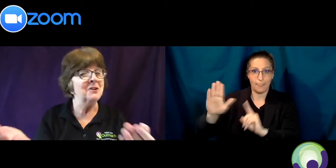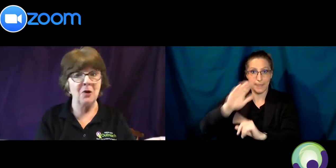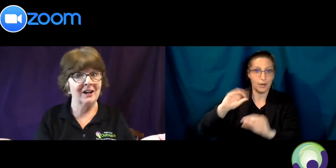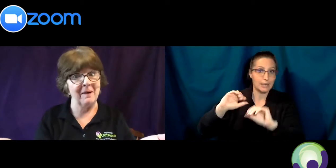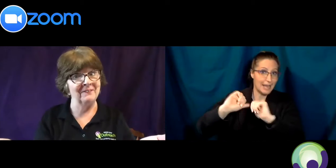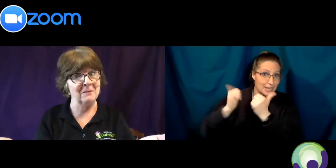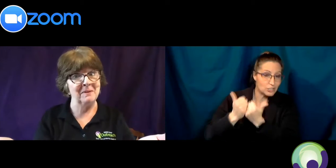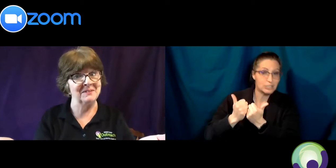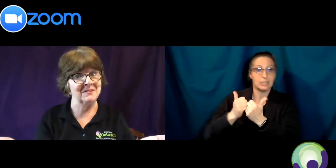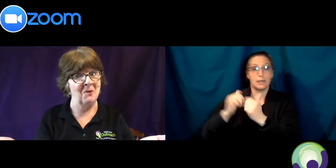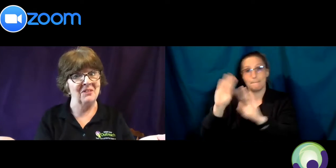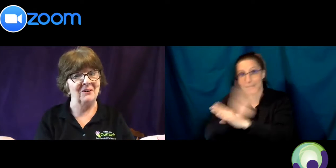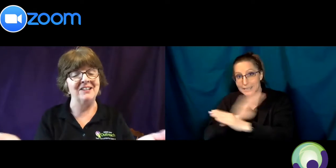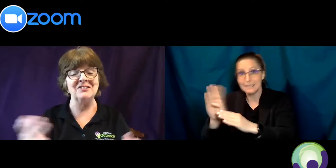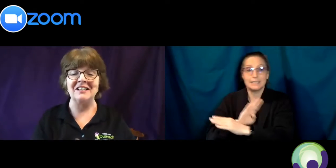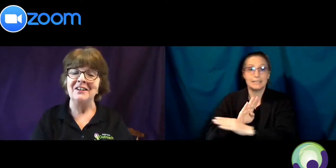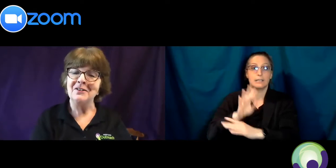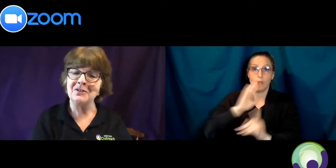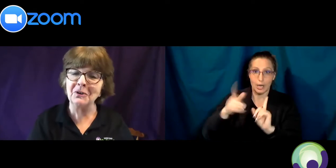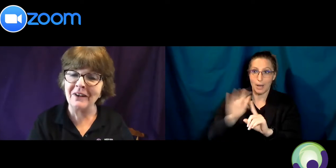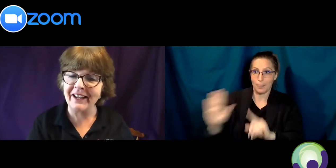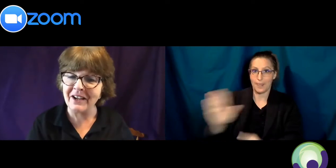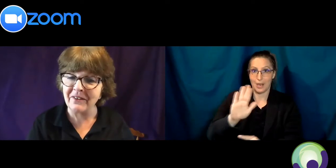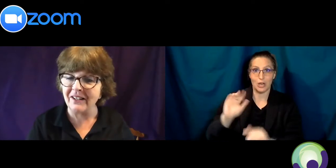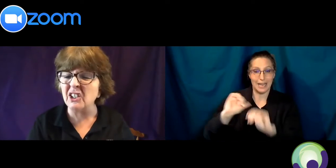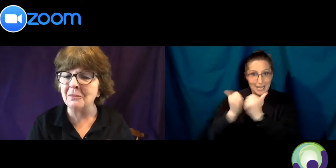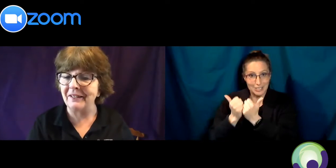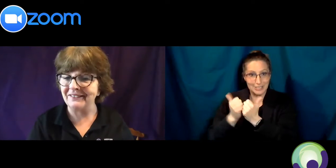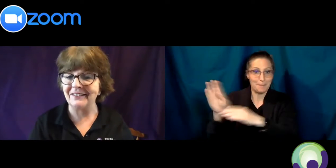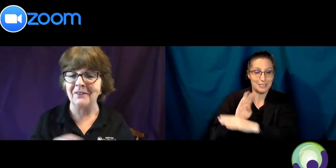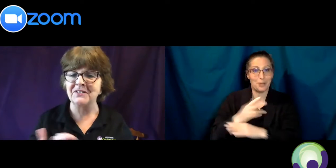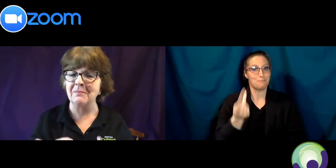talk about their business or their agency. So you and I have a little bit of similar